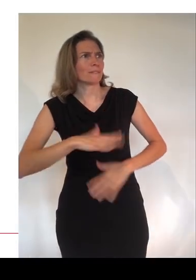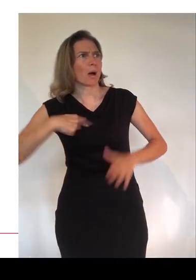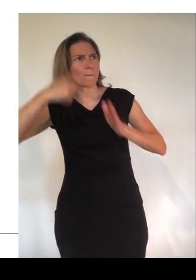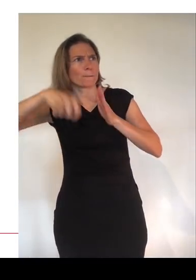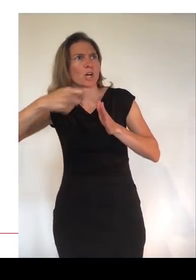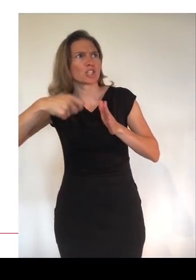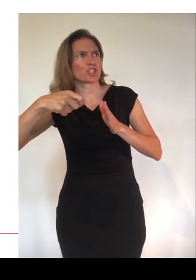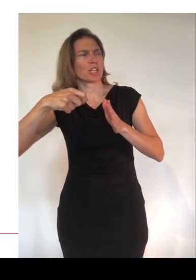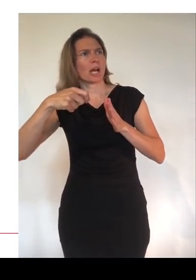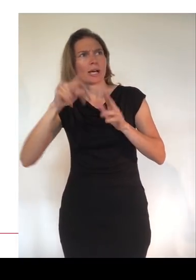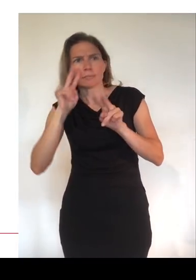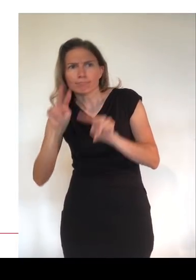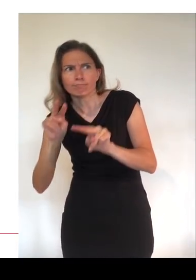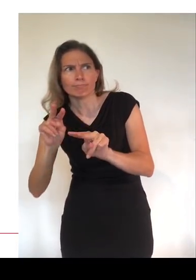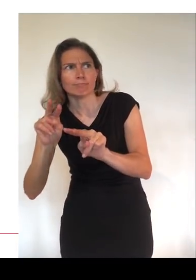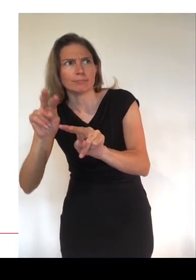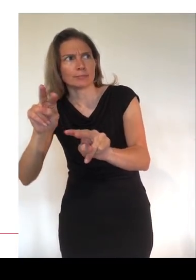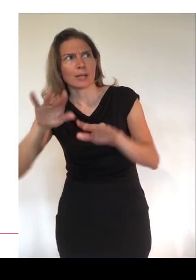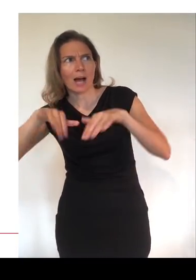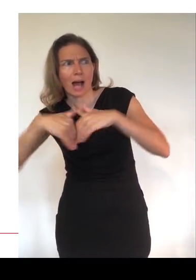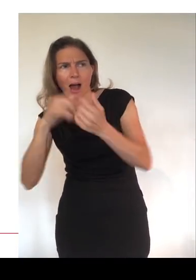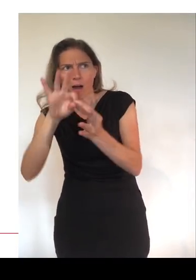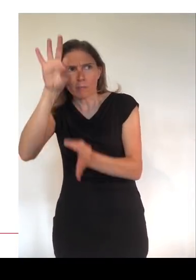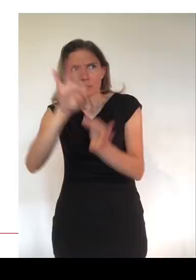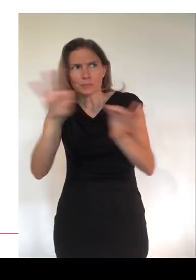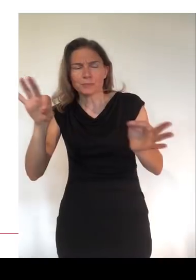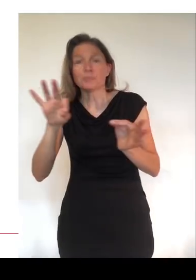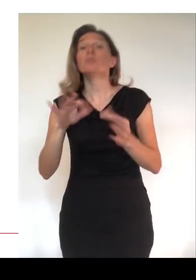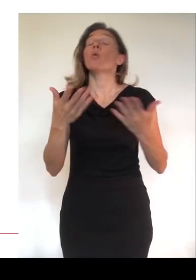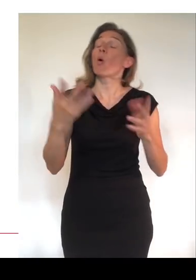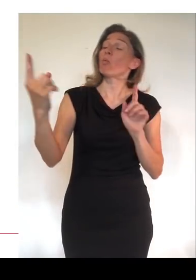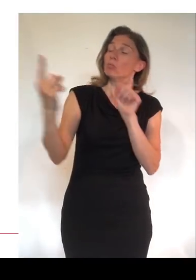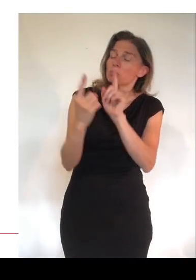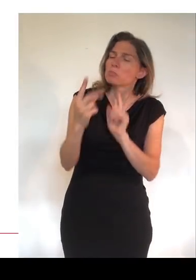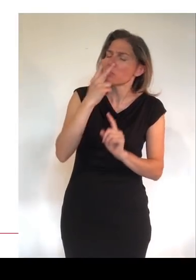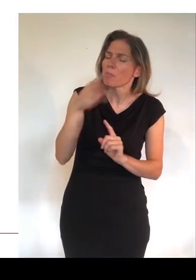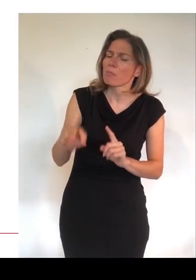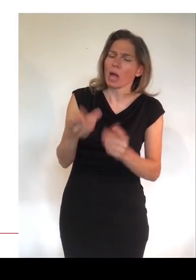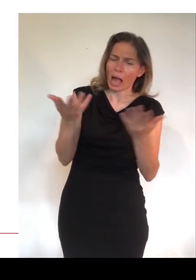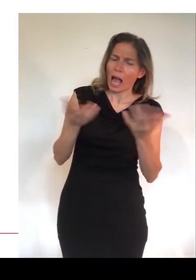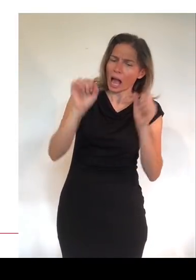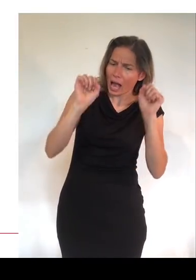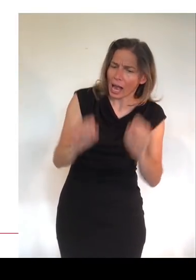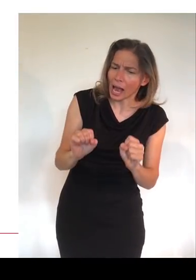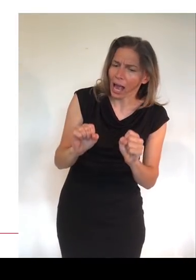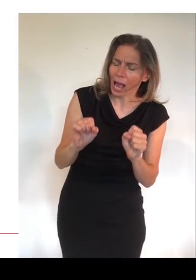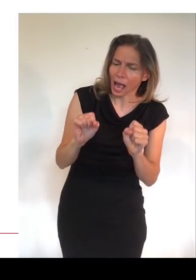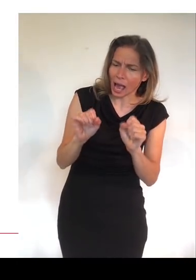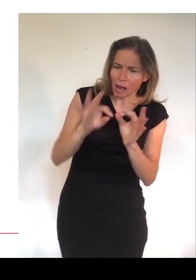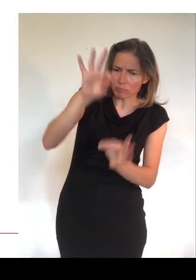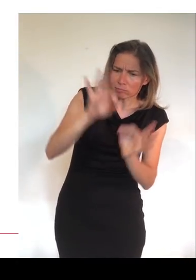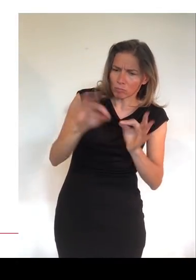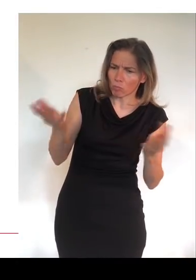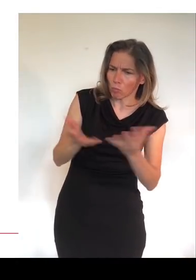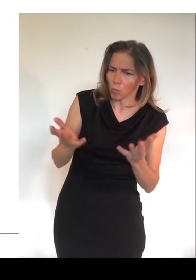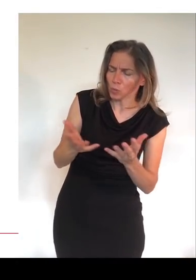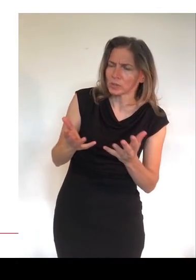talked through what it was that we actually could measure that we wanted to measure and whether there were some collaboration possibilities between